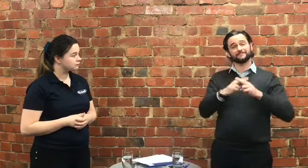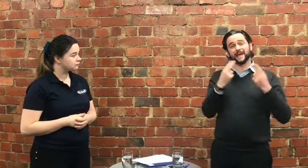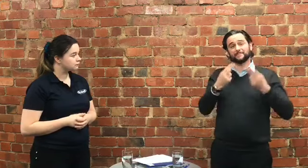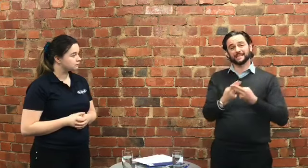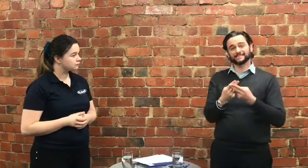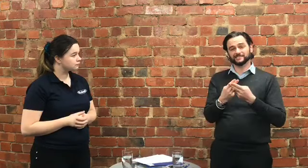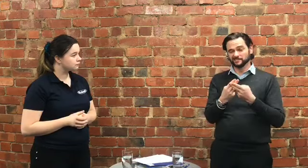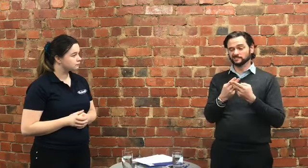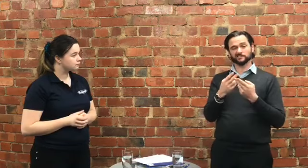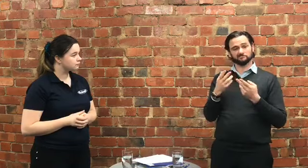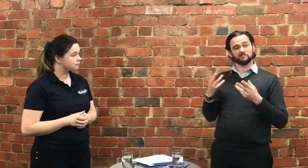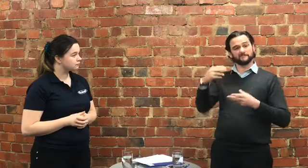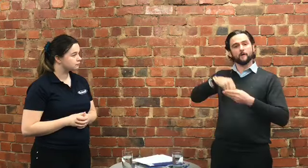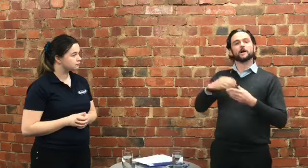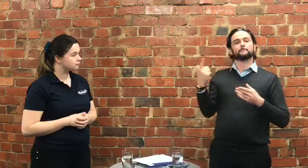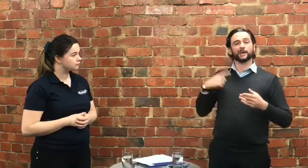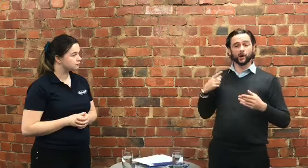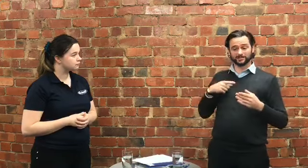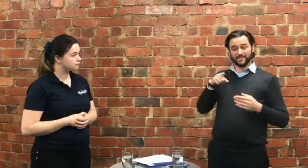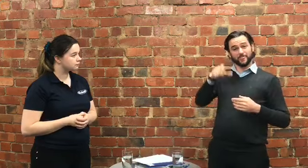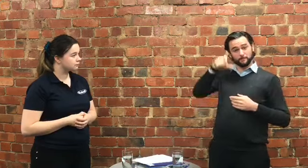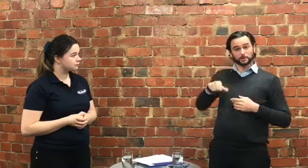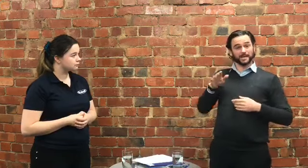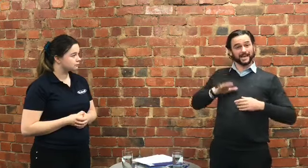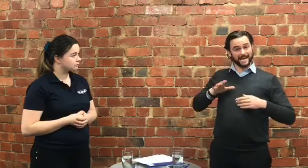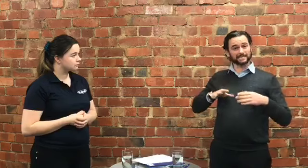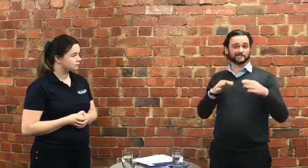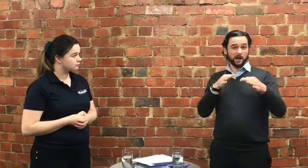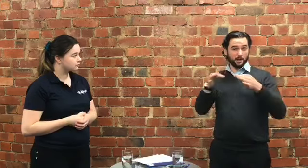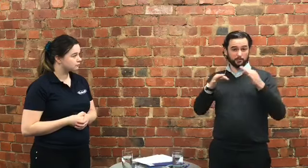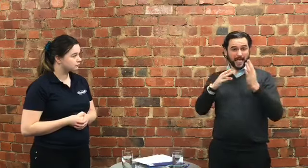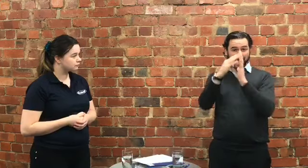you might wonder, who can be involved? Sometimes, family can be involved,